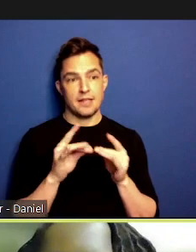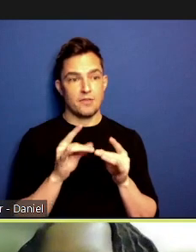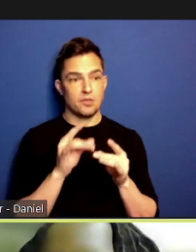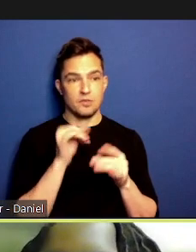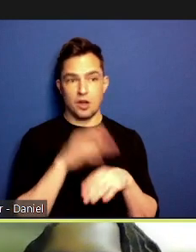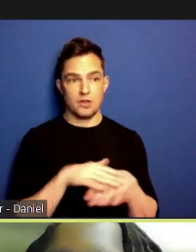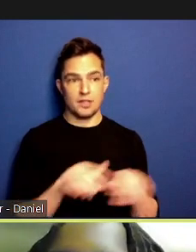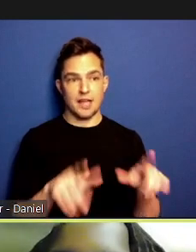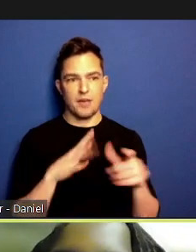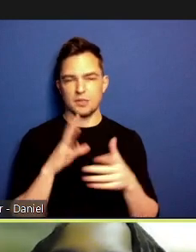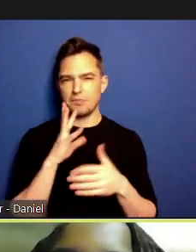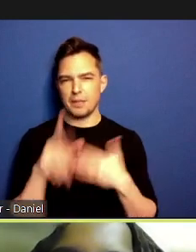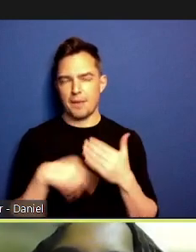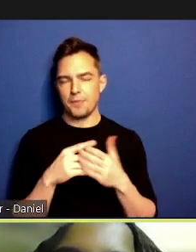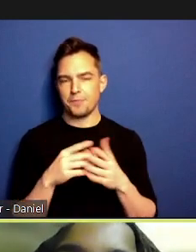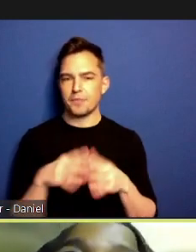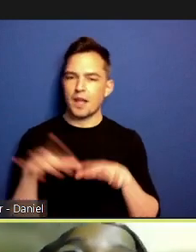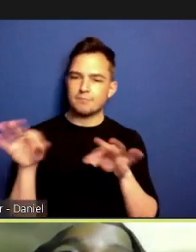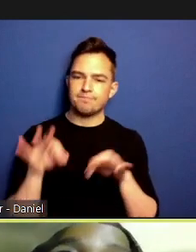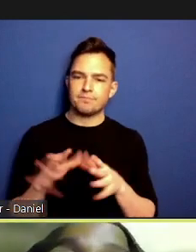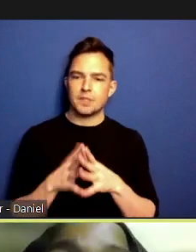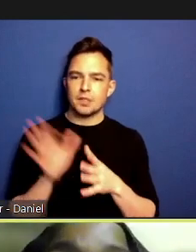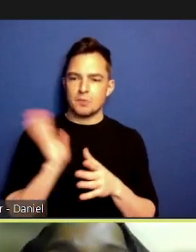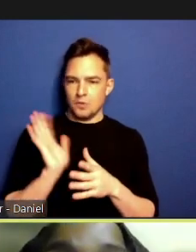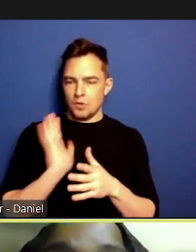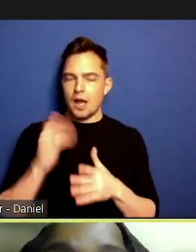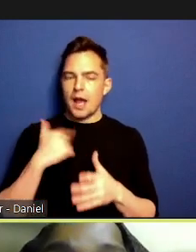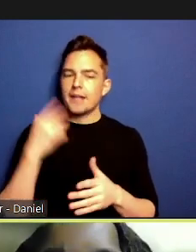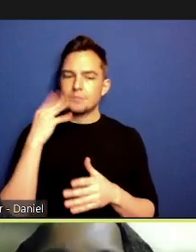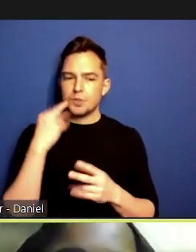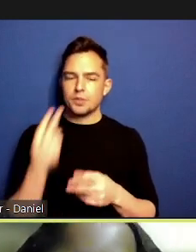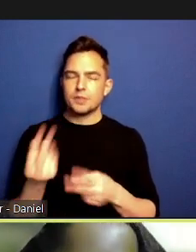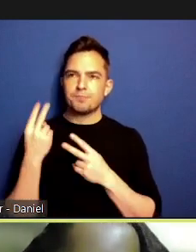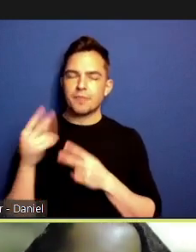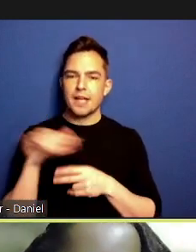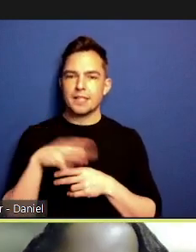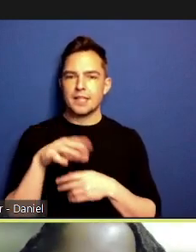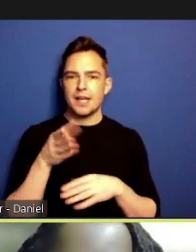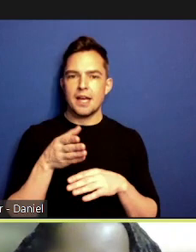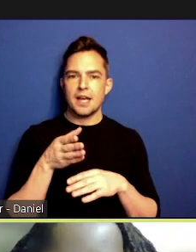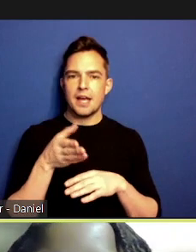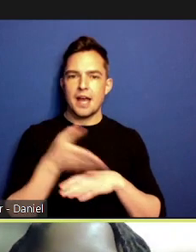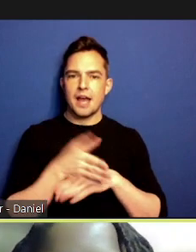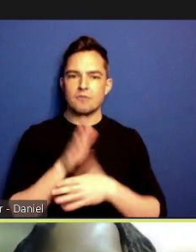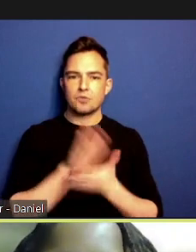it. But I have experience as an after-school educator, and I used to work in different